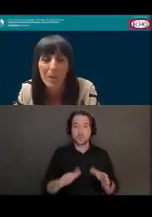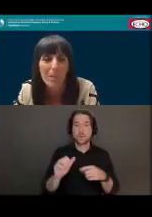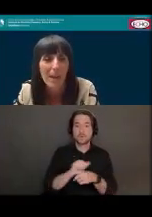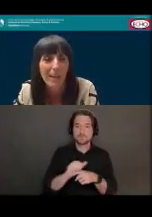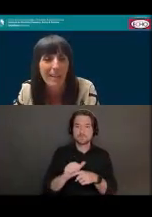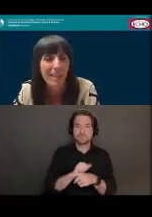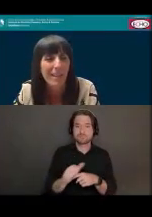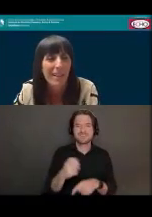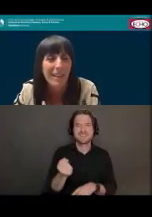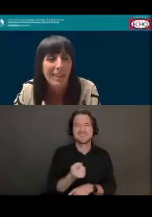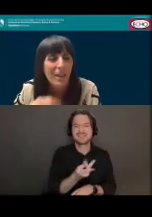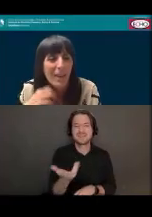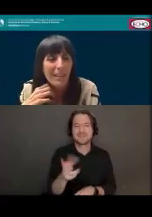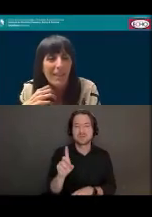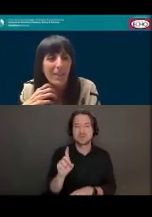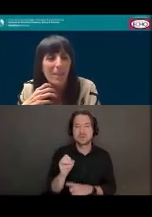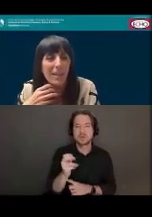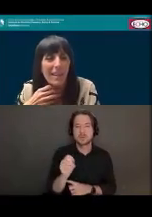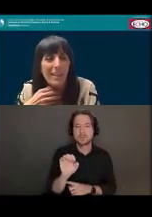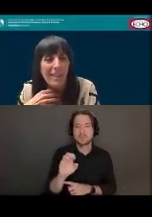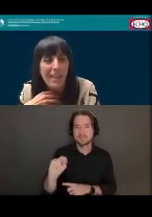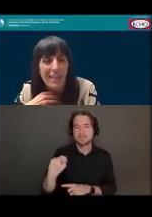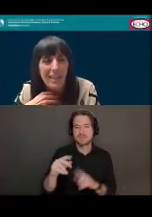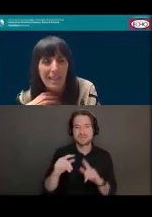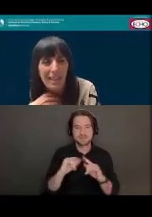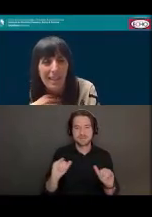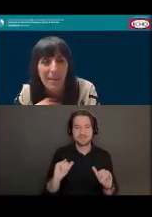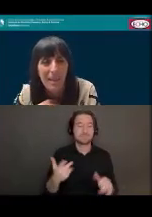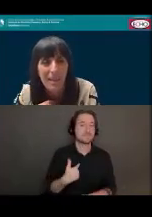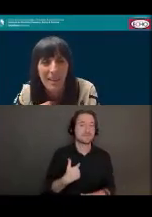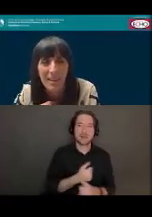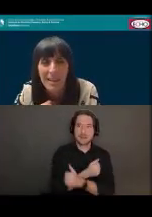domains. And so I love some of these things that are coming in